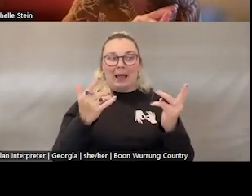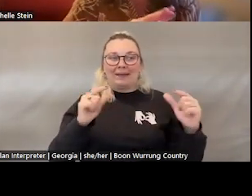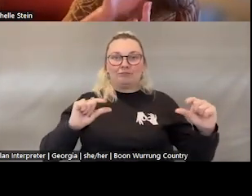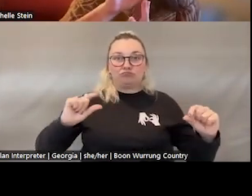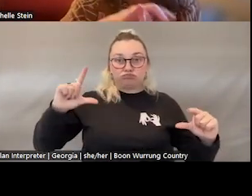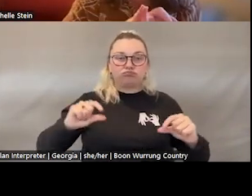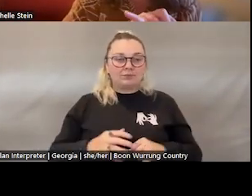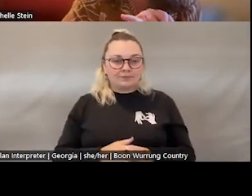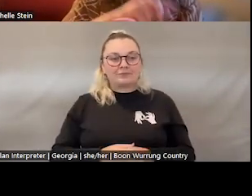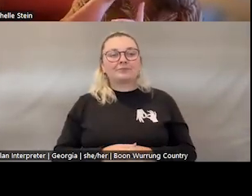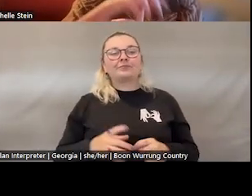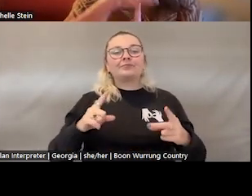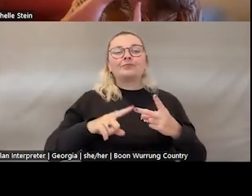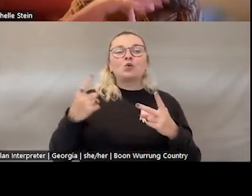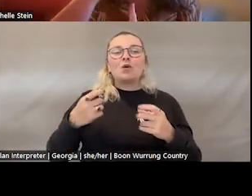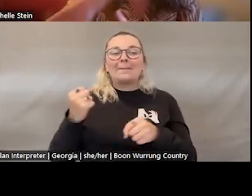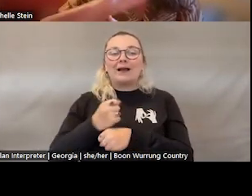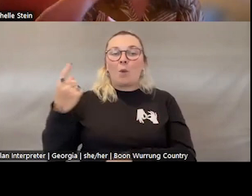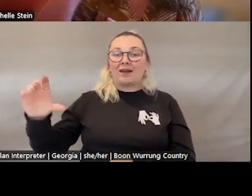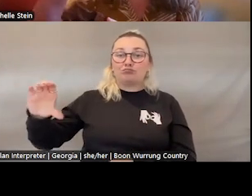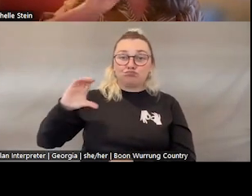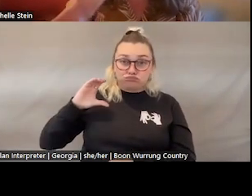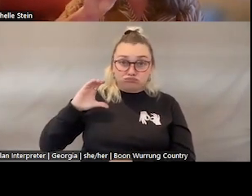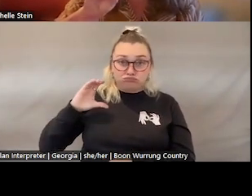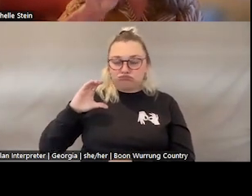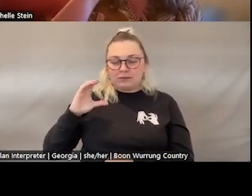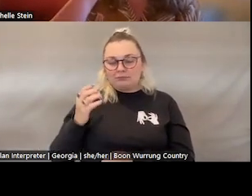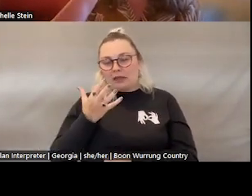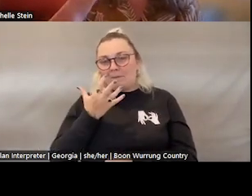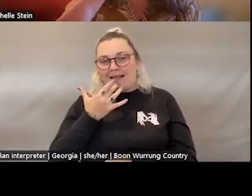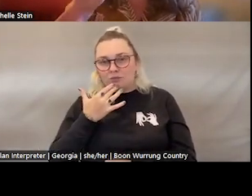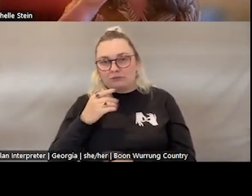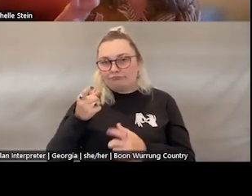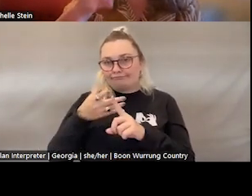you look at supporters who have made a single gift of a certain amount, whatever that amount